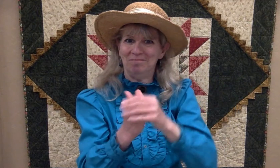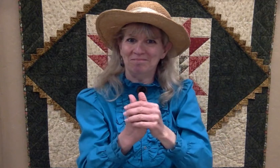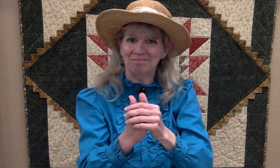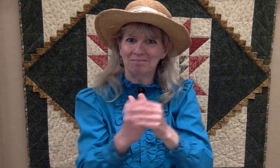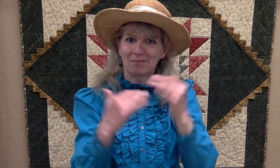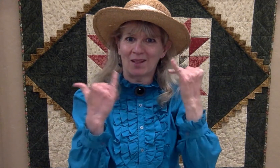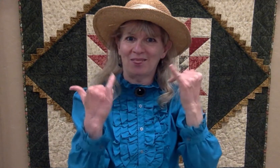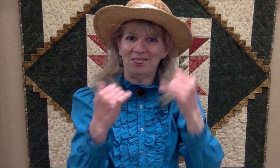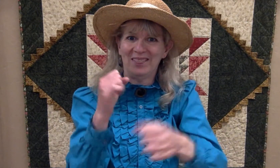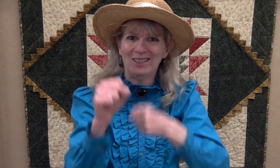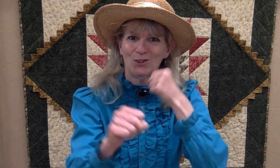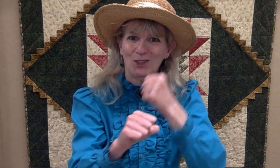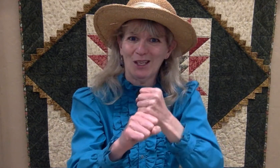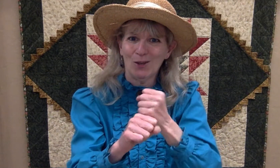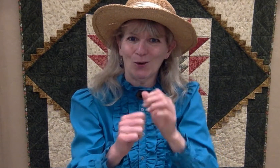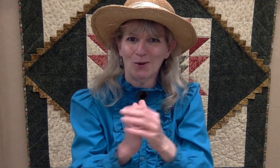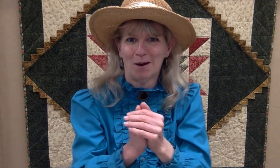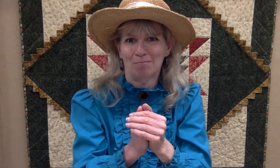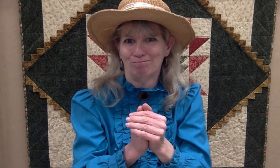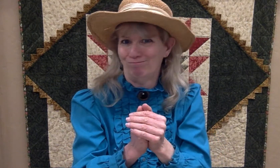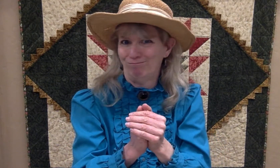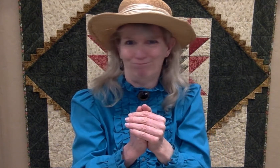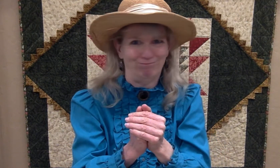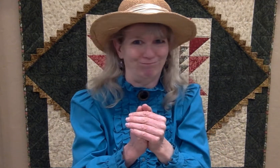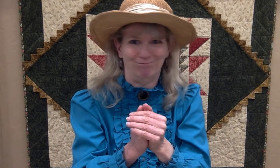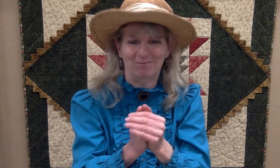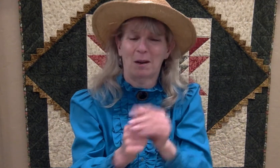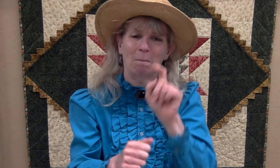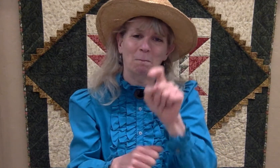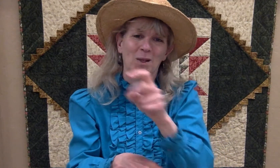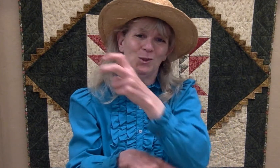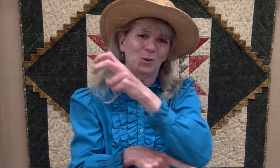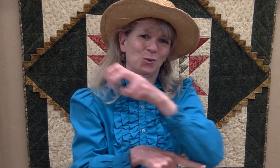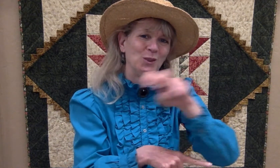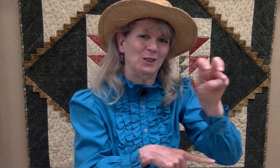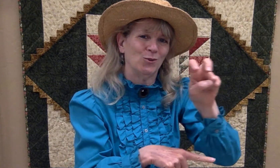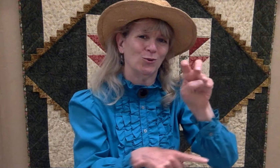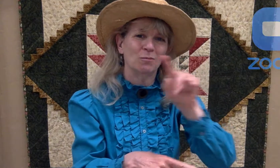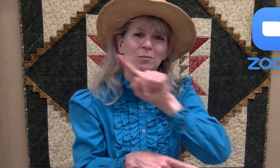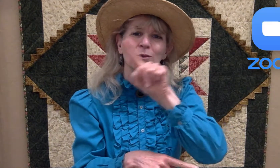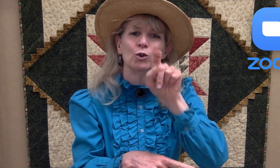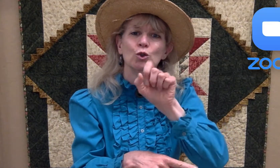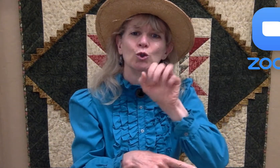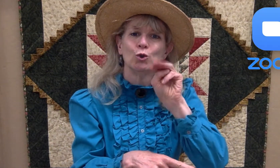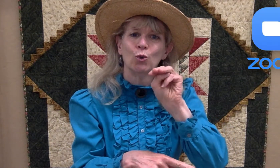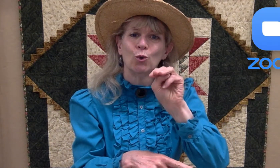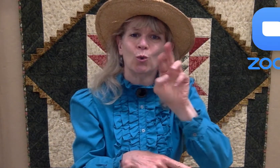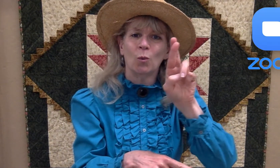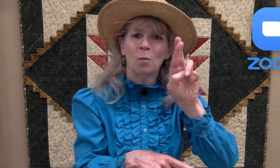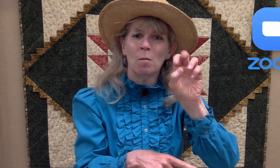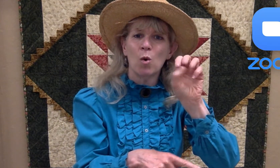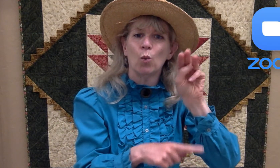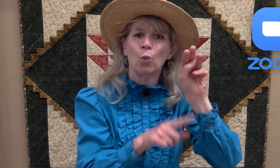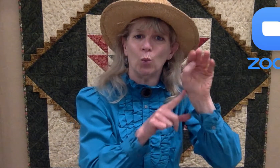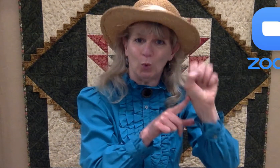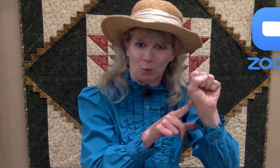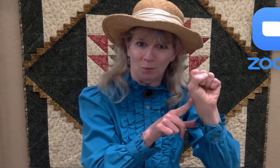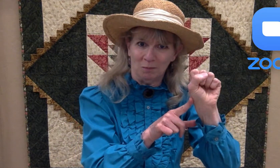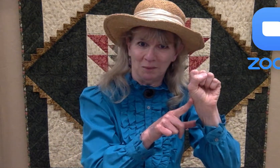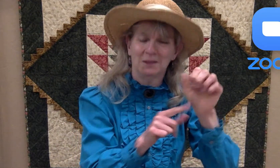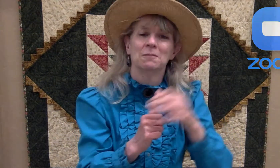This year we can't do it in the office. We have to switch to Zoom rooms.